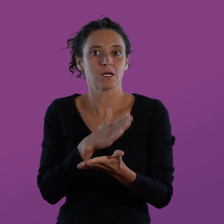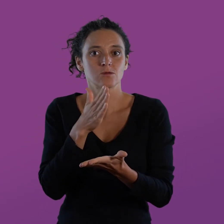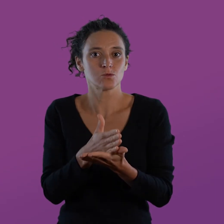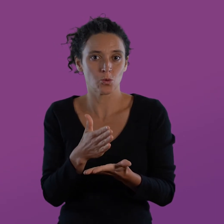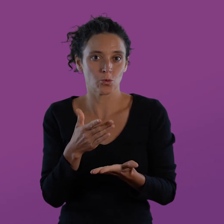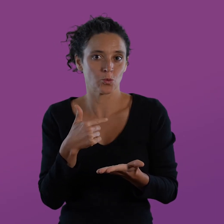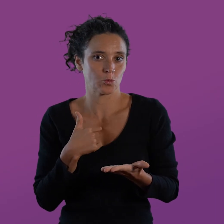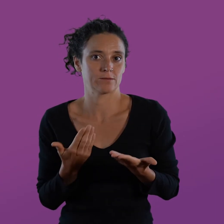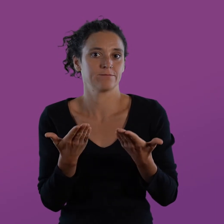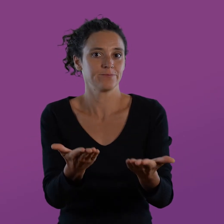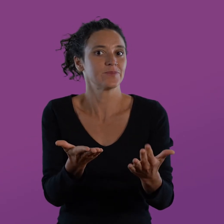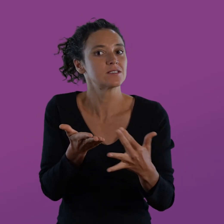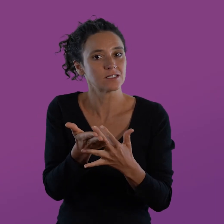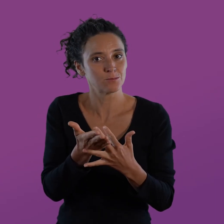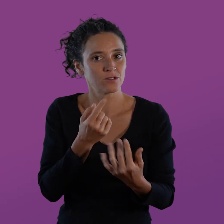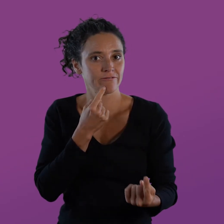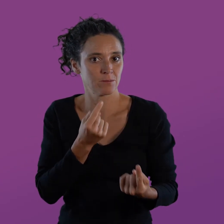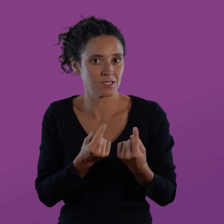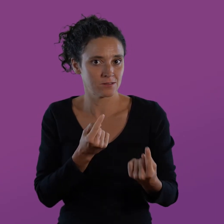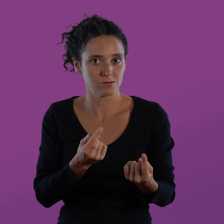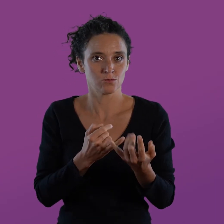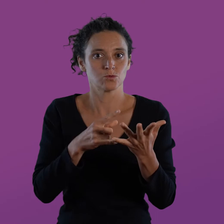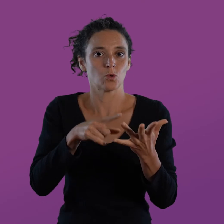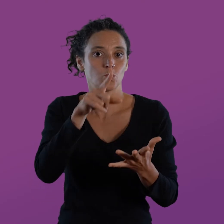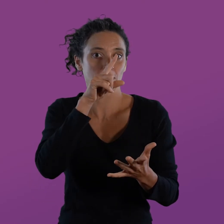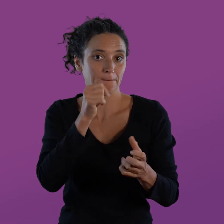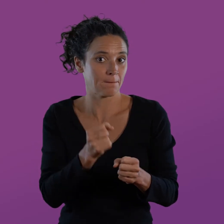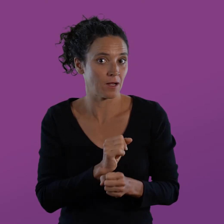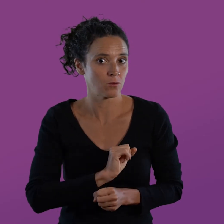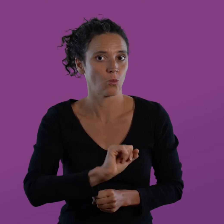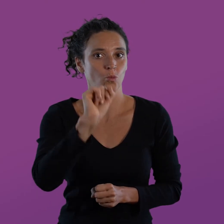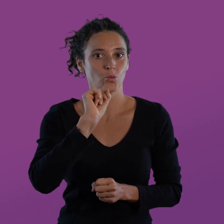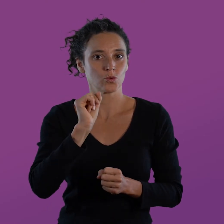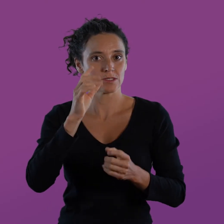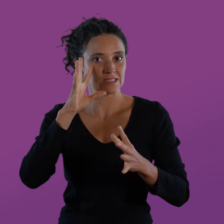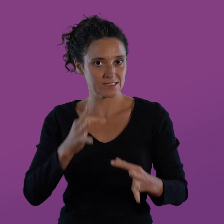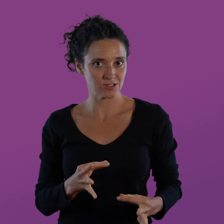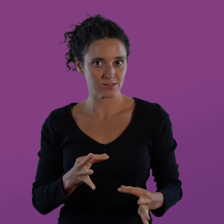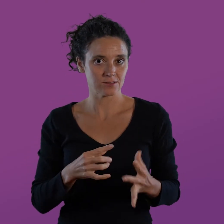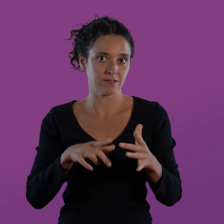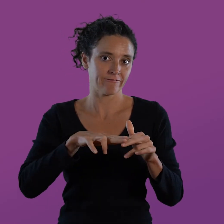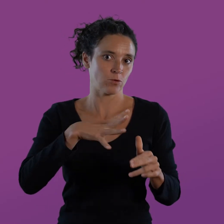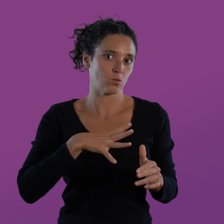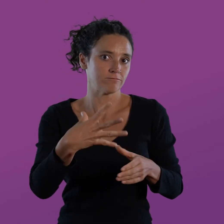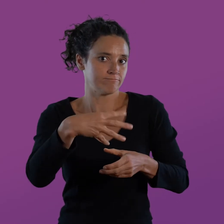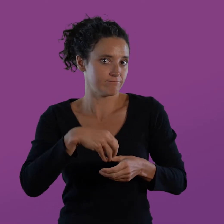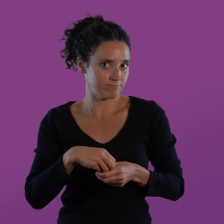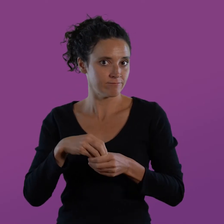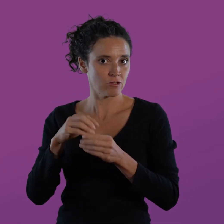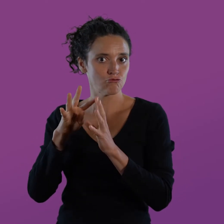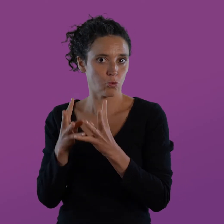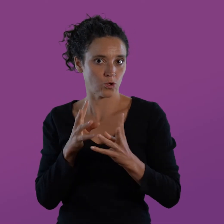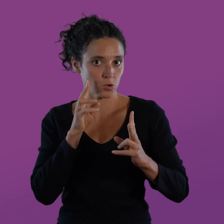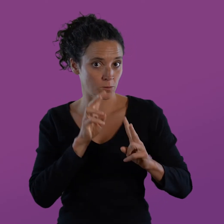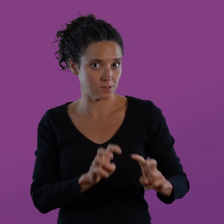They will also receive the information they need in accessible formats so that they can - make a decision whether to tell their story to the Royal Commission.